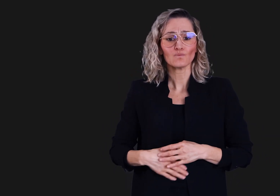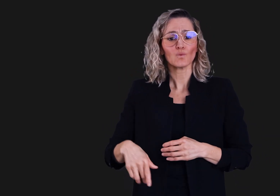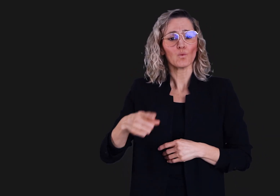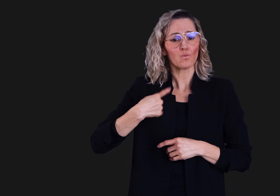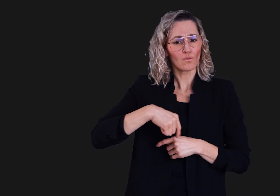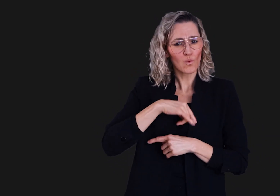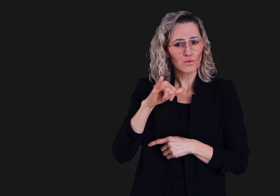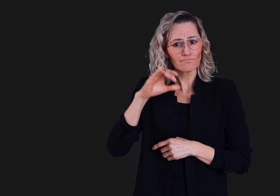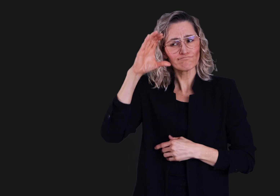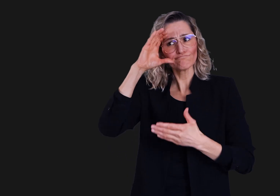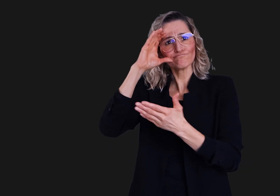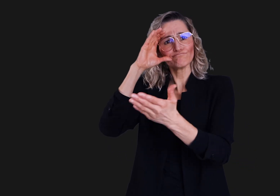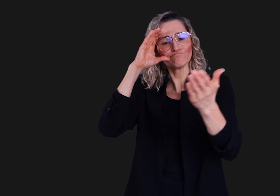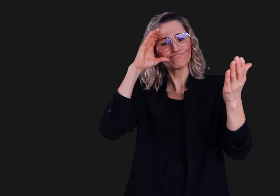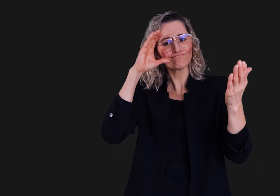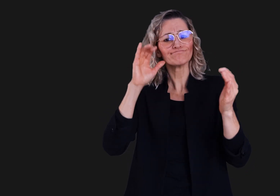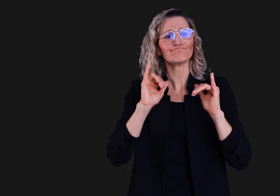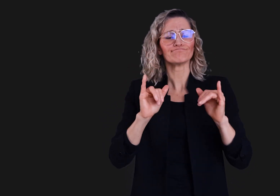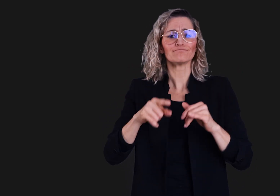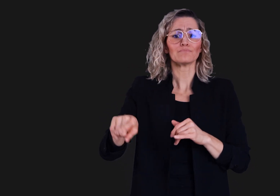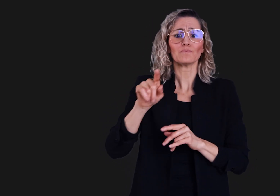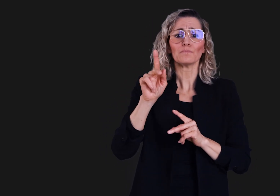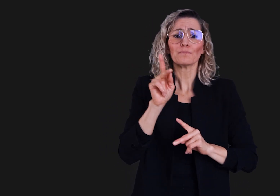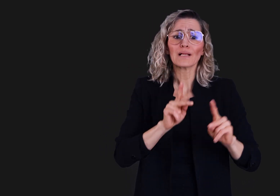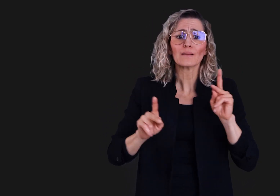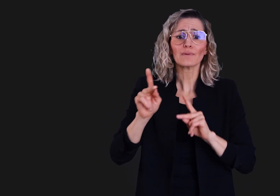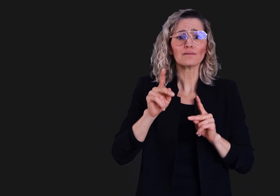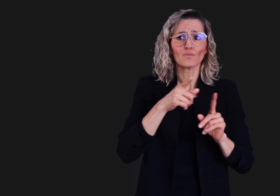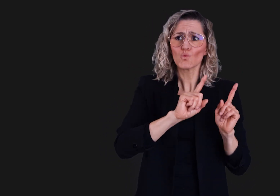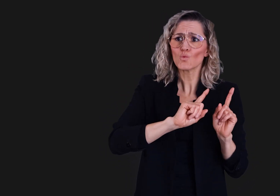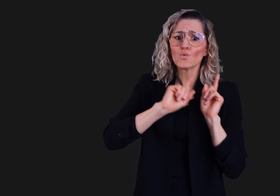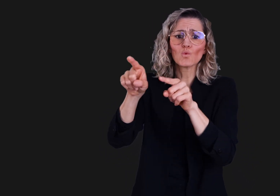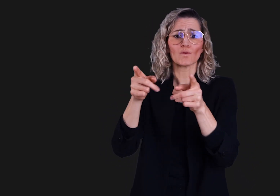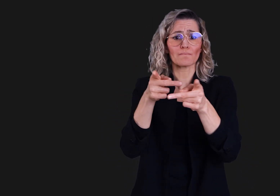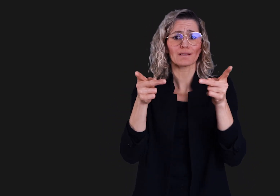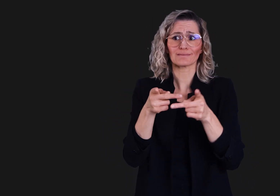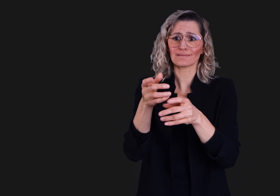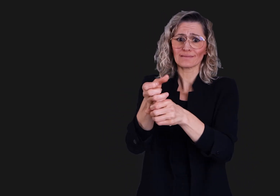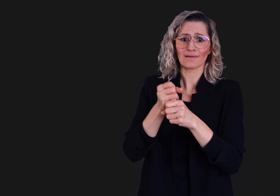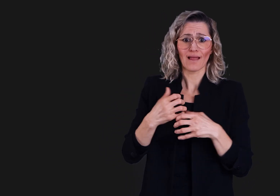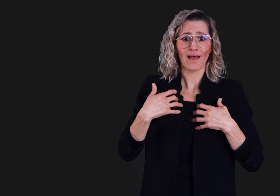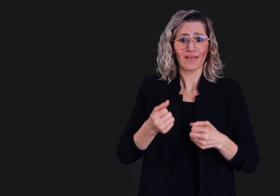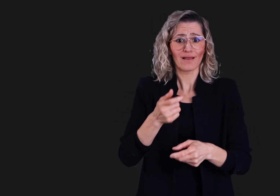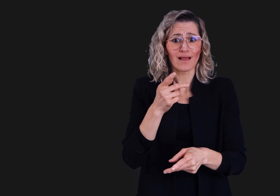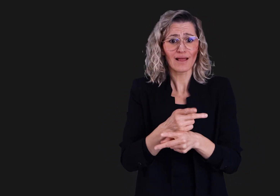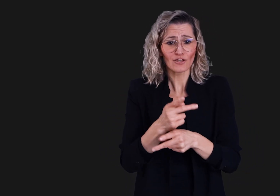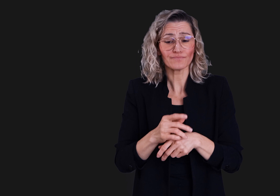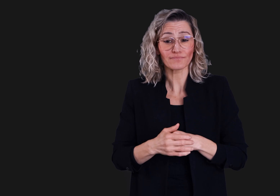We also heard about the places people go to get healthcare.